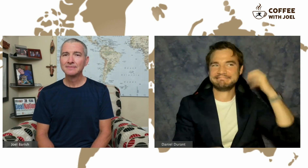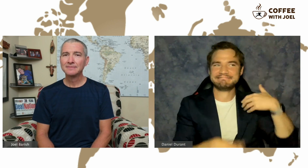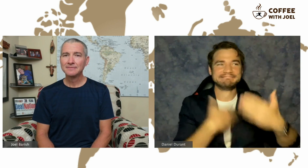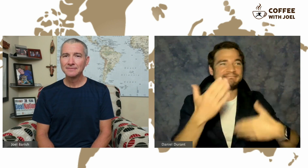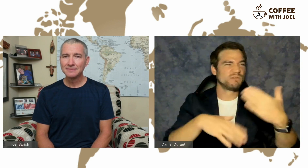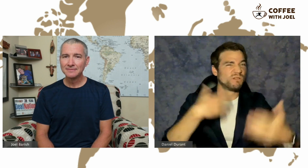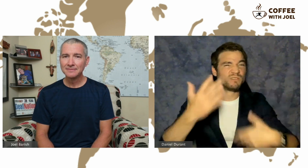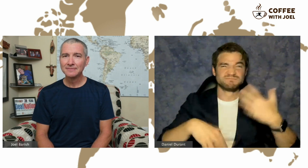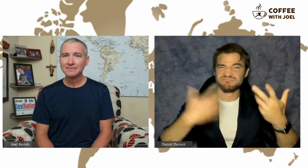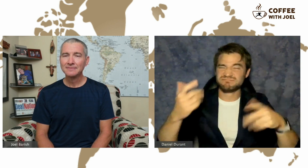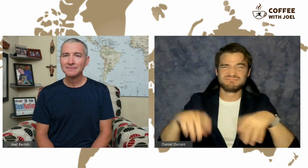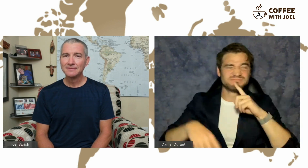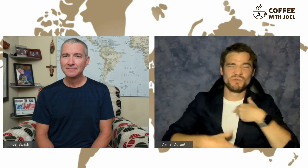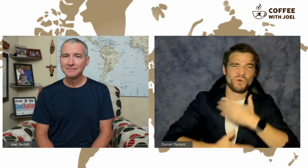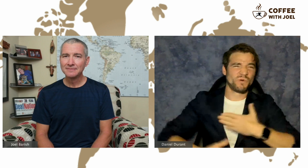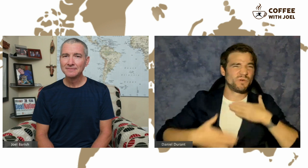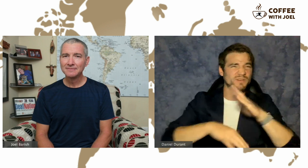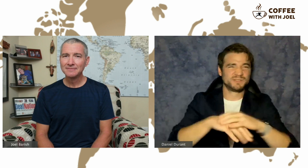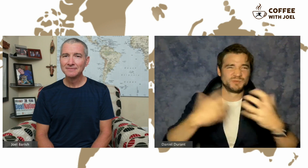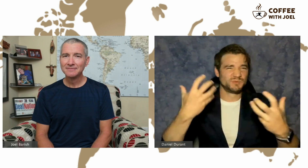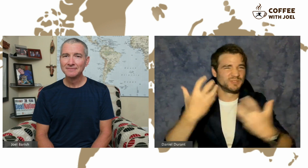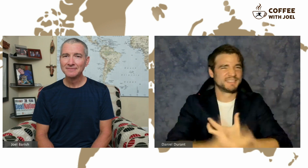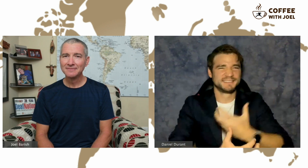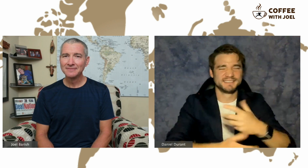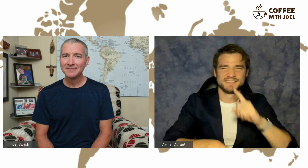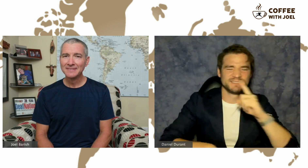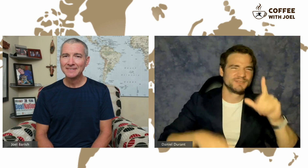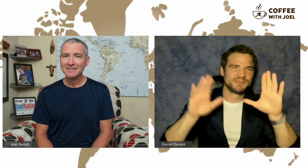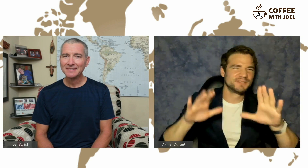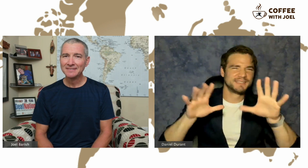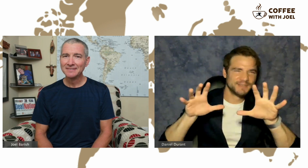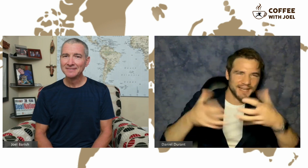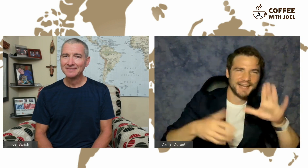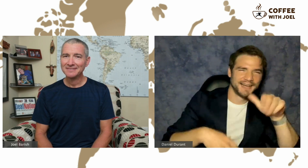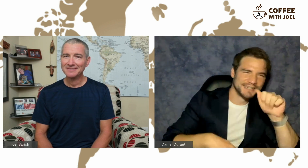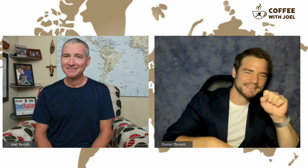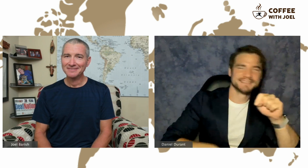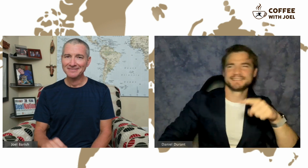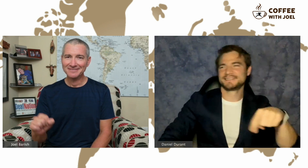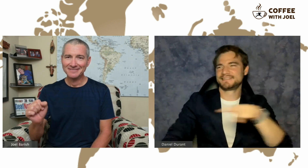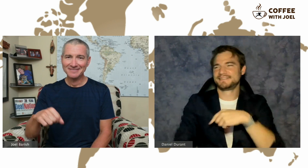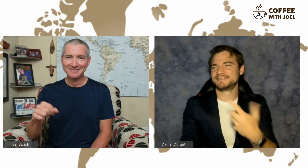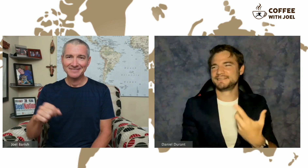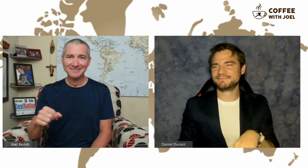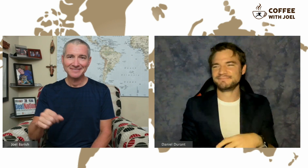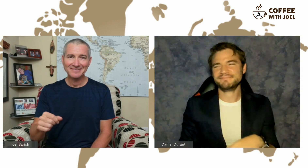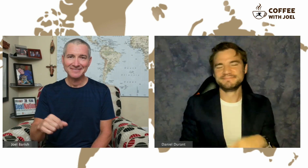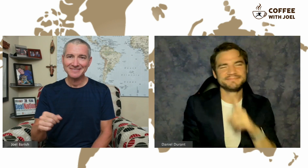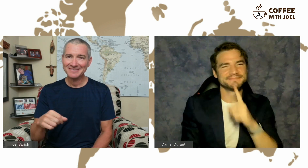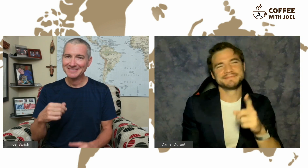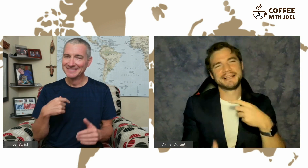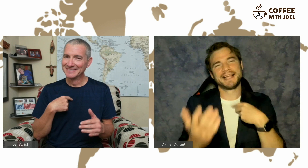I kept that in mind, and overall I really enjoyed the experience at Switched at Birth. It was a great group of people and season.